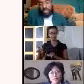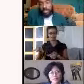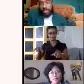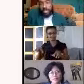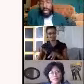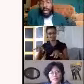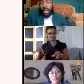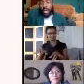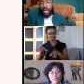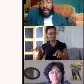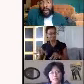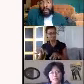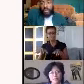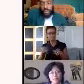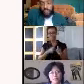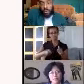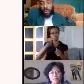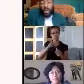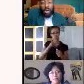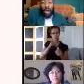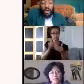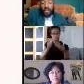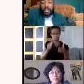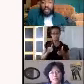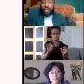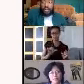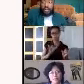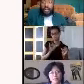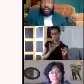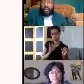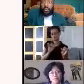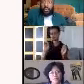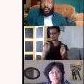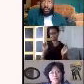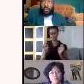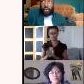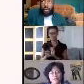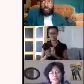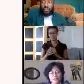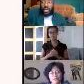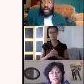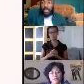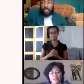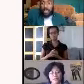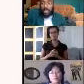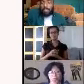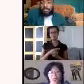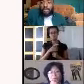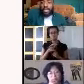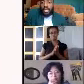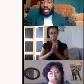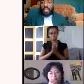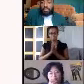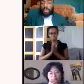And so I urge you if you are already on the work of doing anti-racism, and it's been a